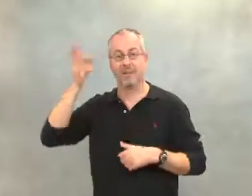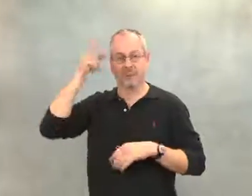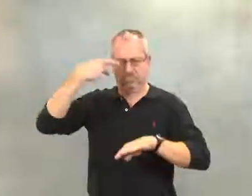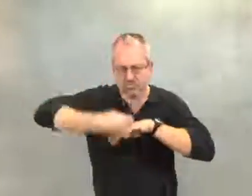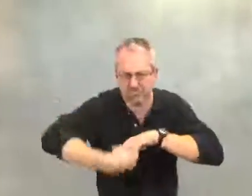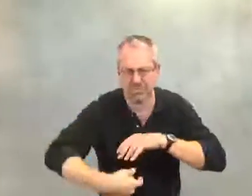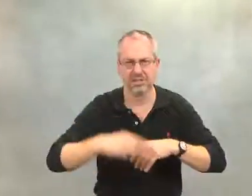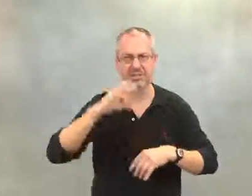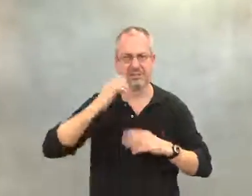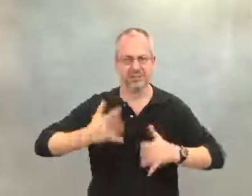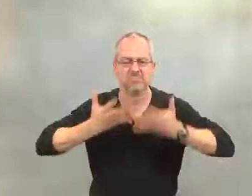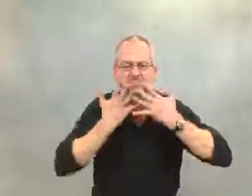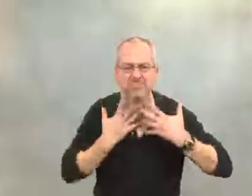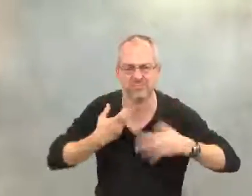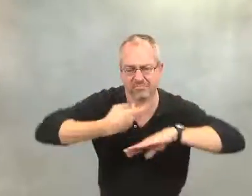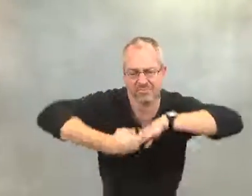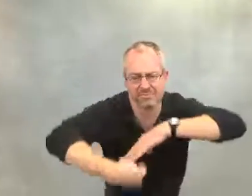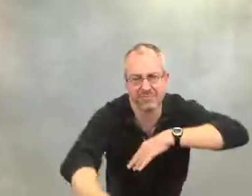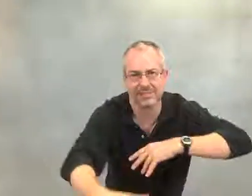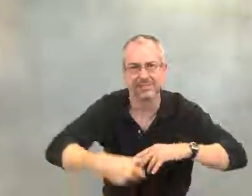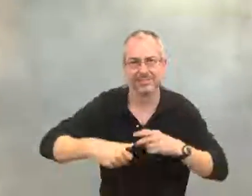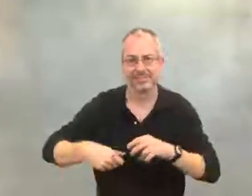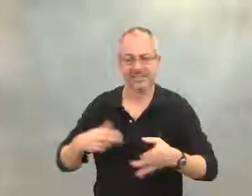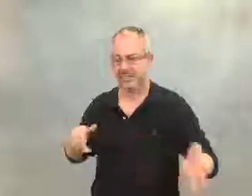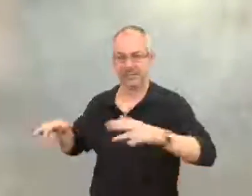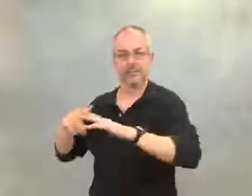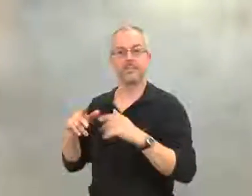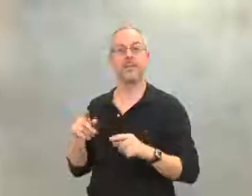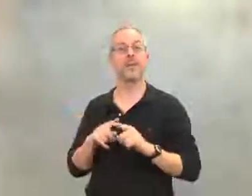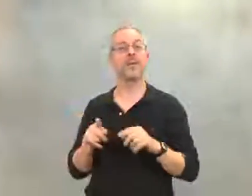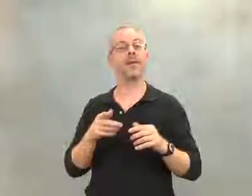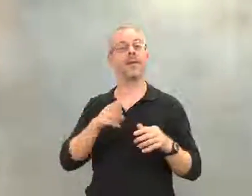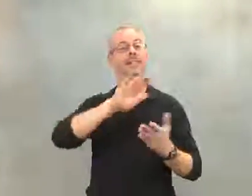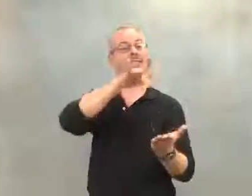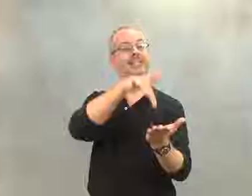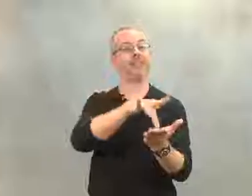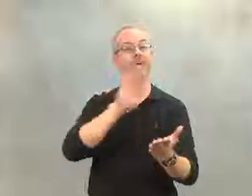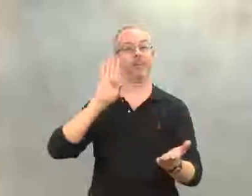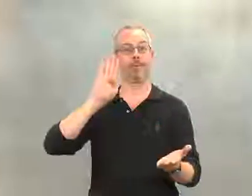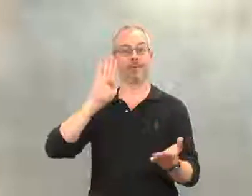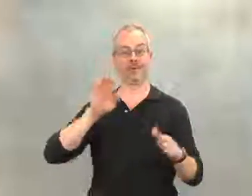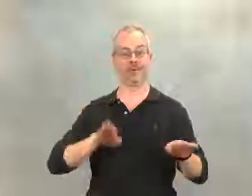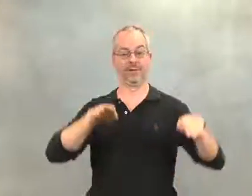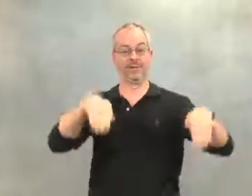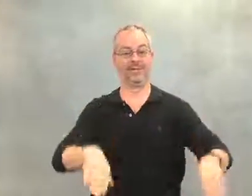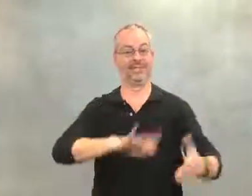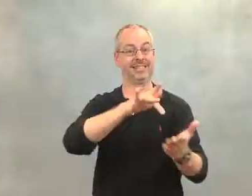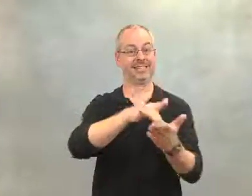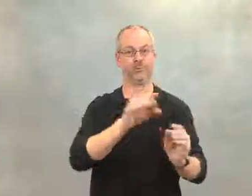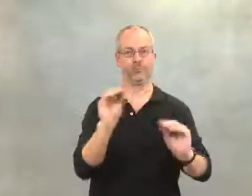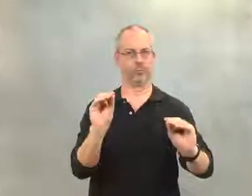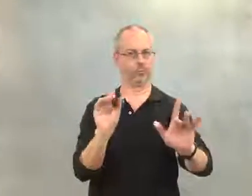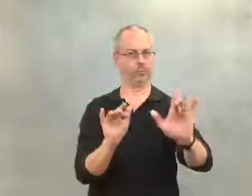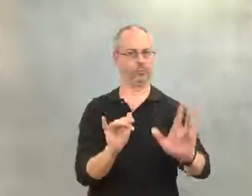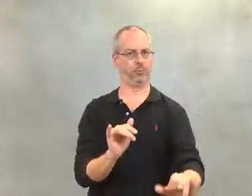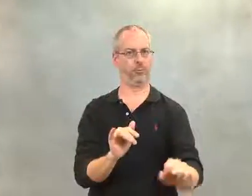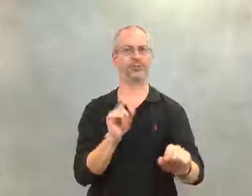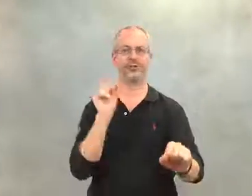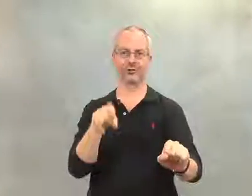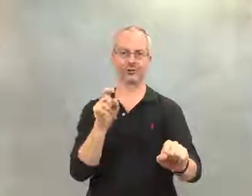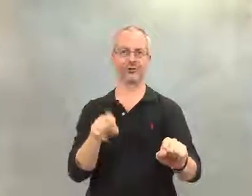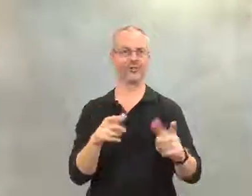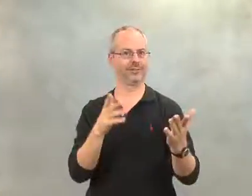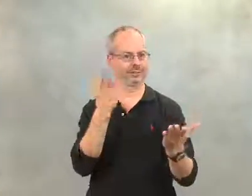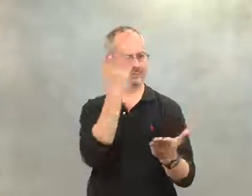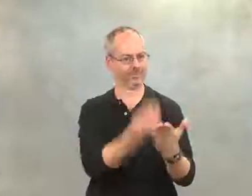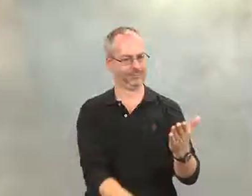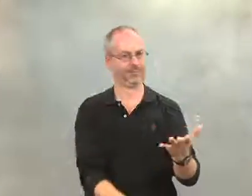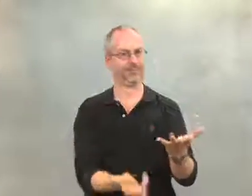The other guy slid down the chute head first scraping up his chin.